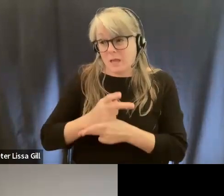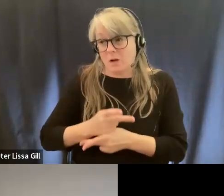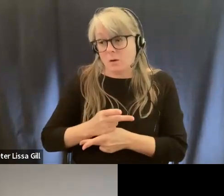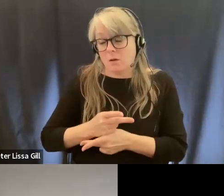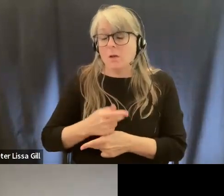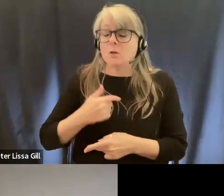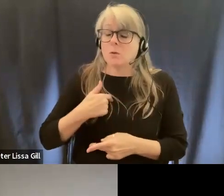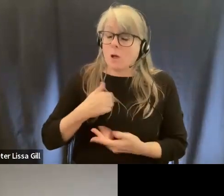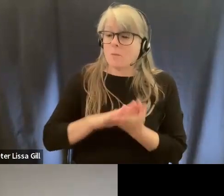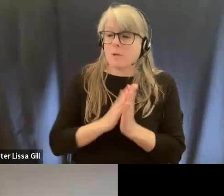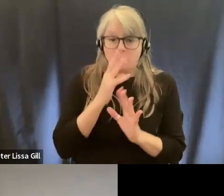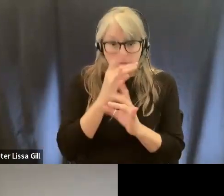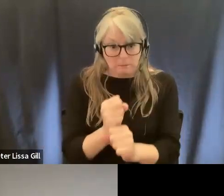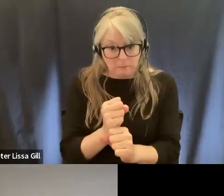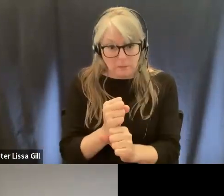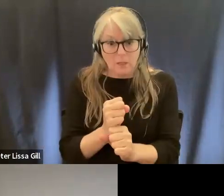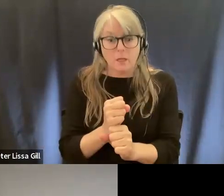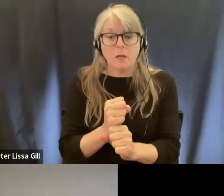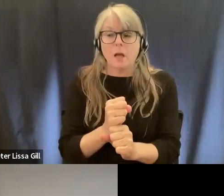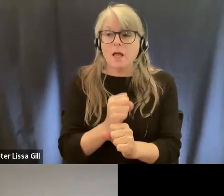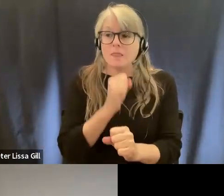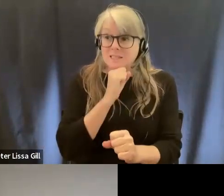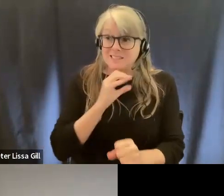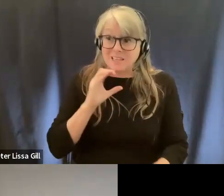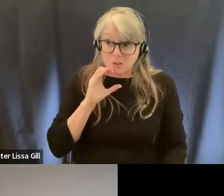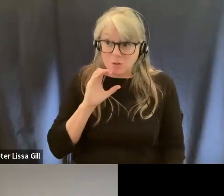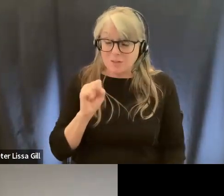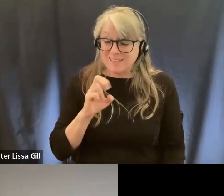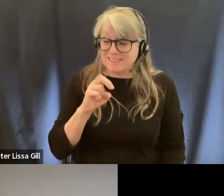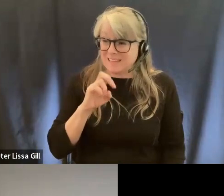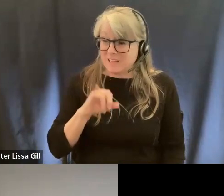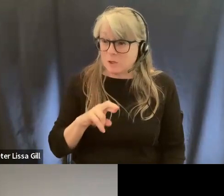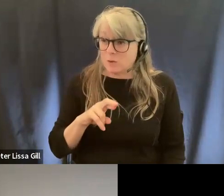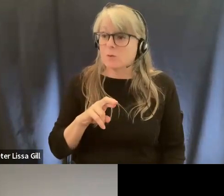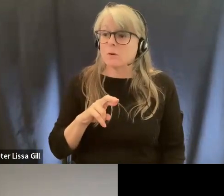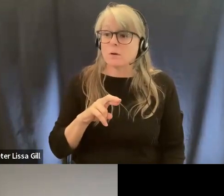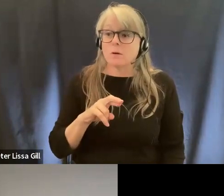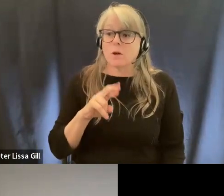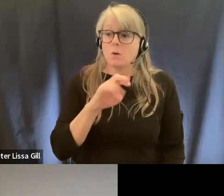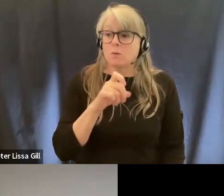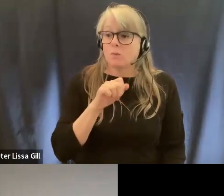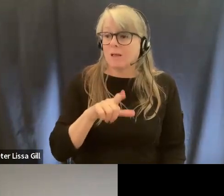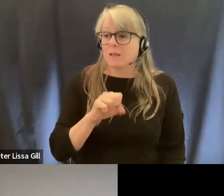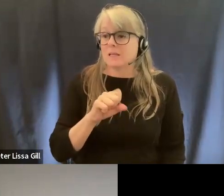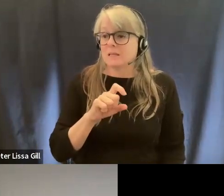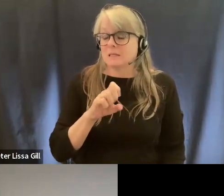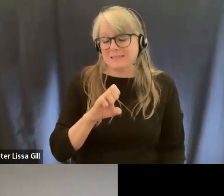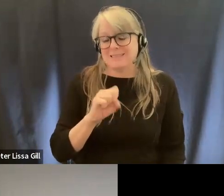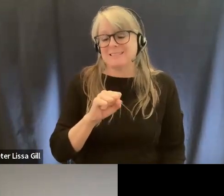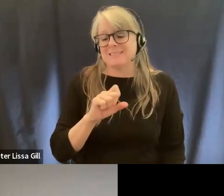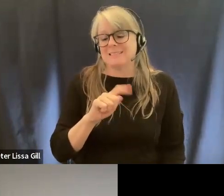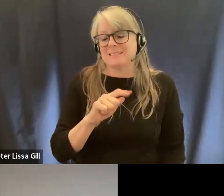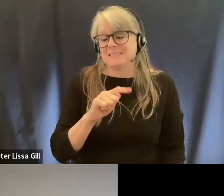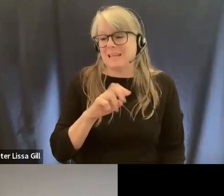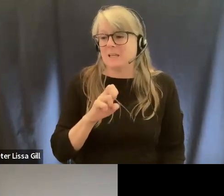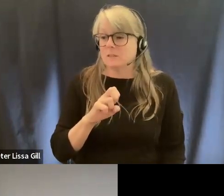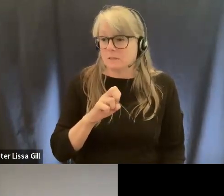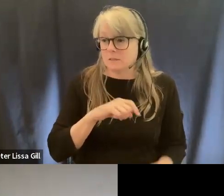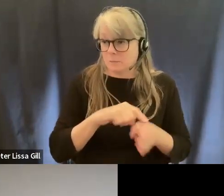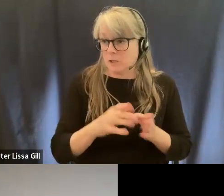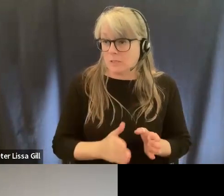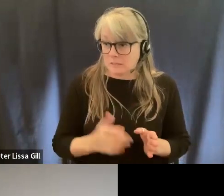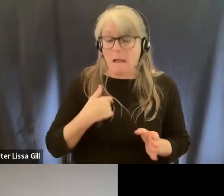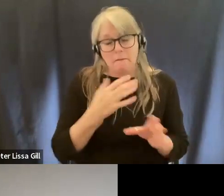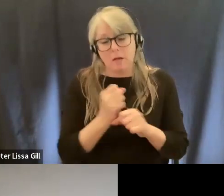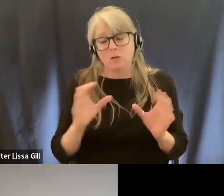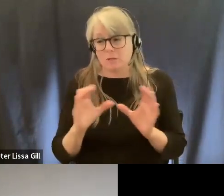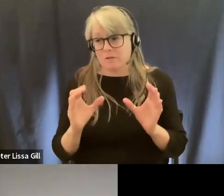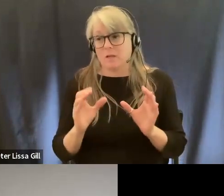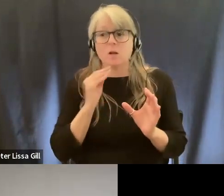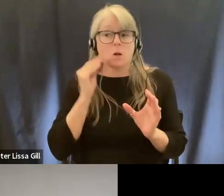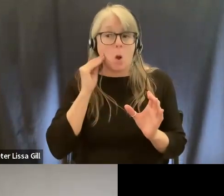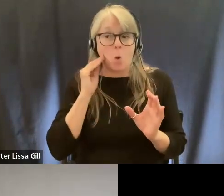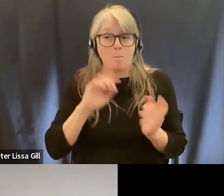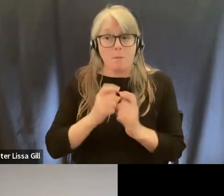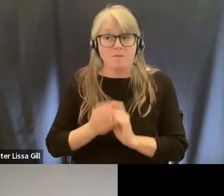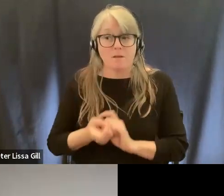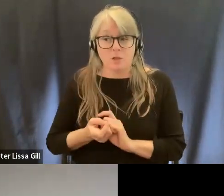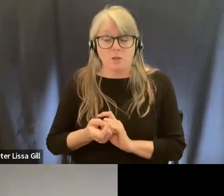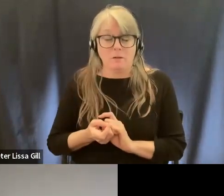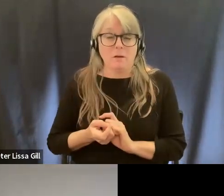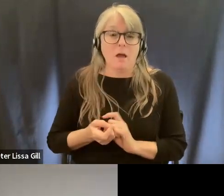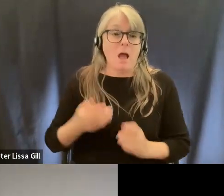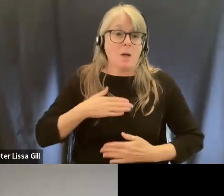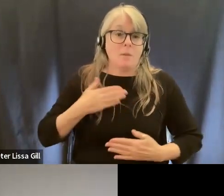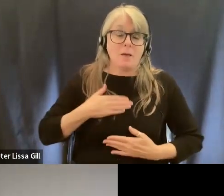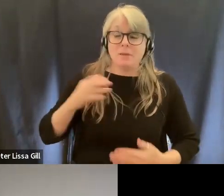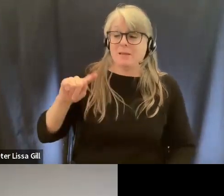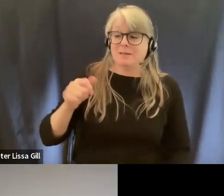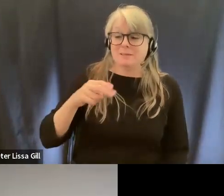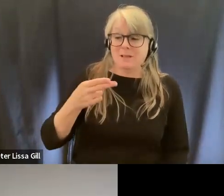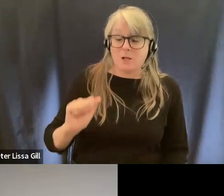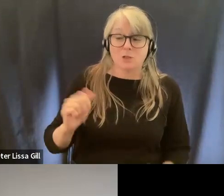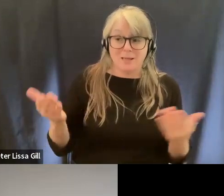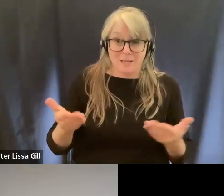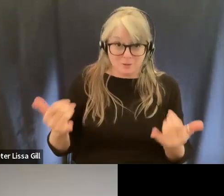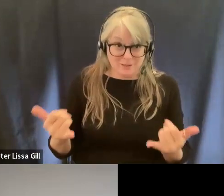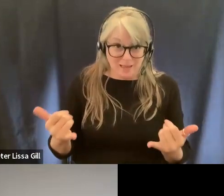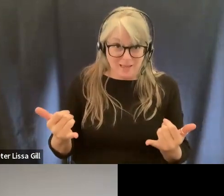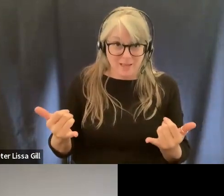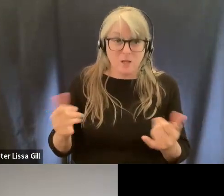Designation when I was getting an executive certificate in home modification. And I'm excited to have Tasha here today.